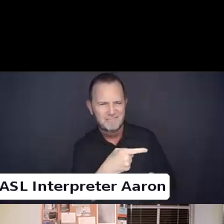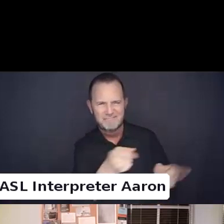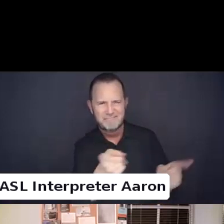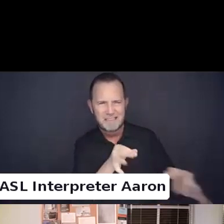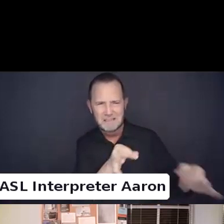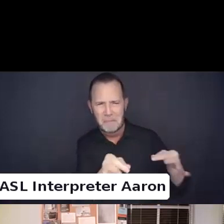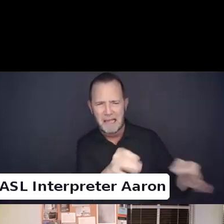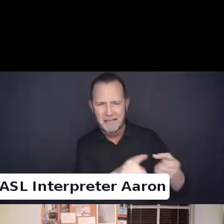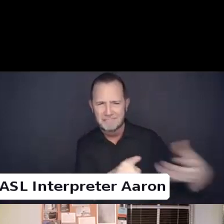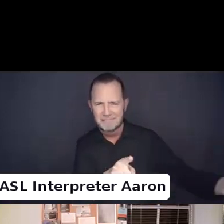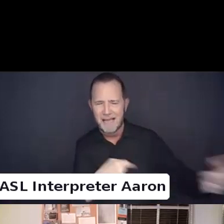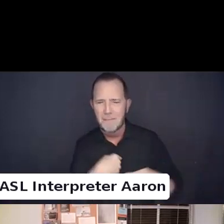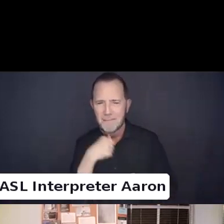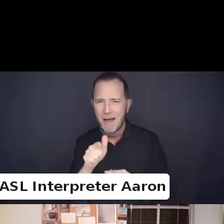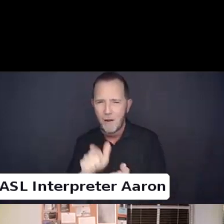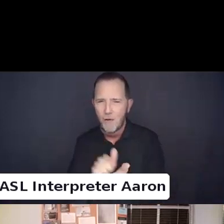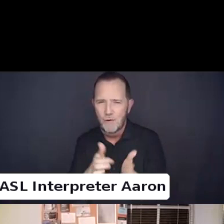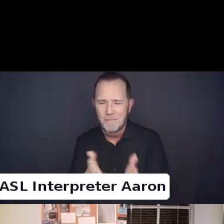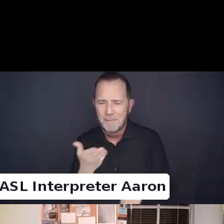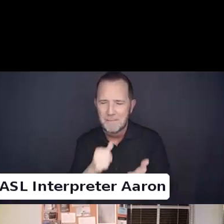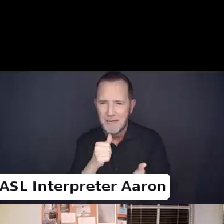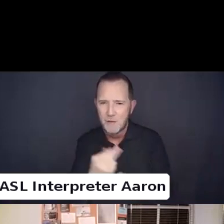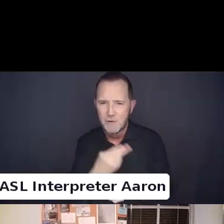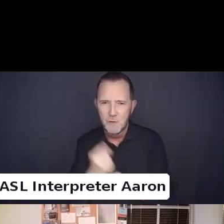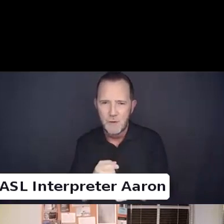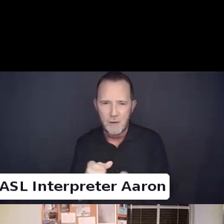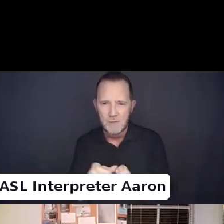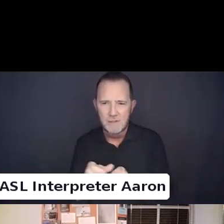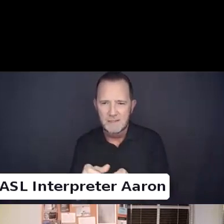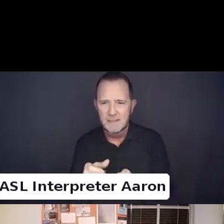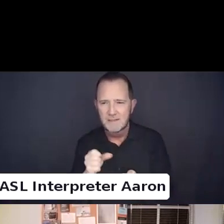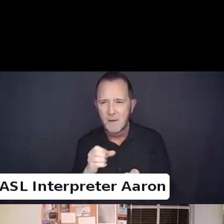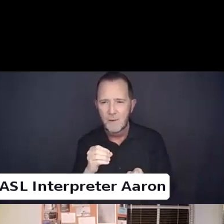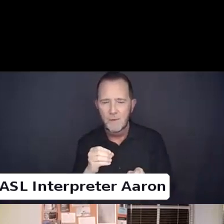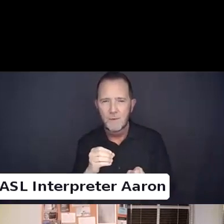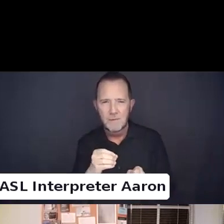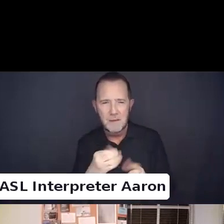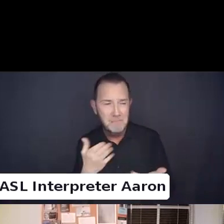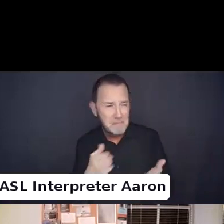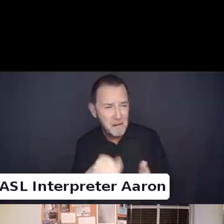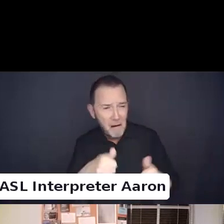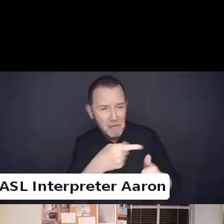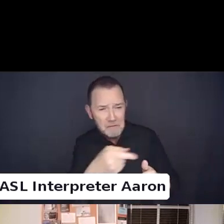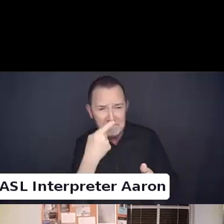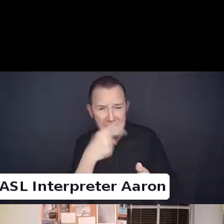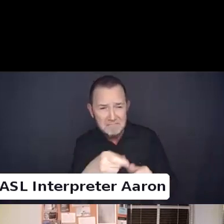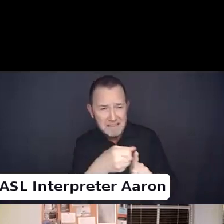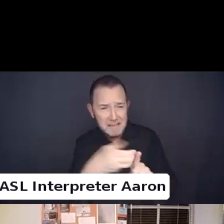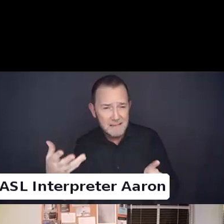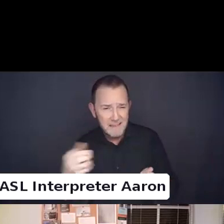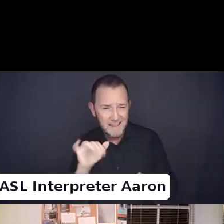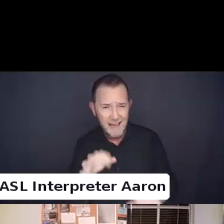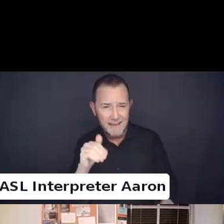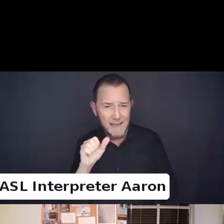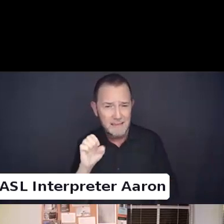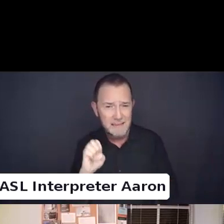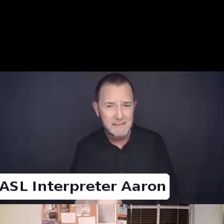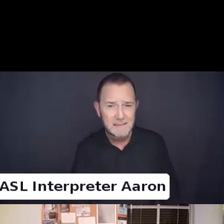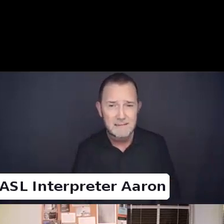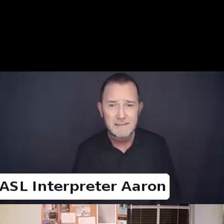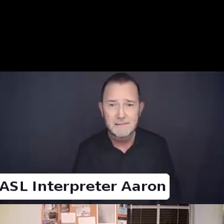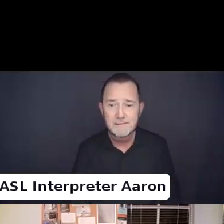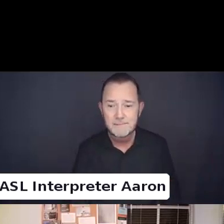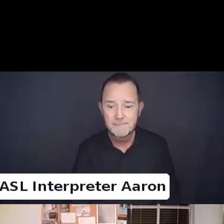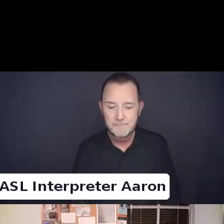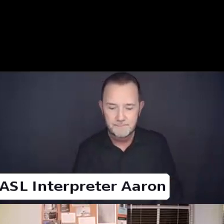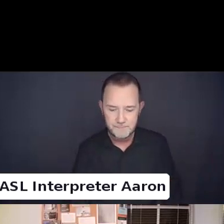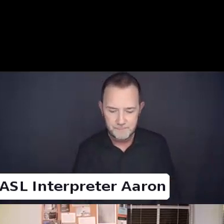I want someone to hit in on some of those key points.